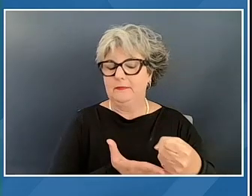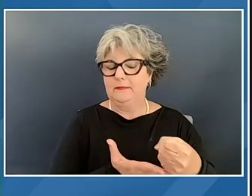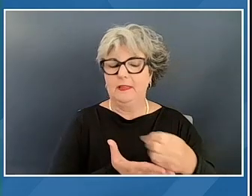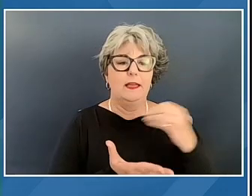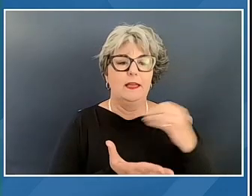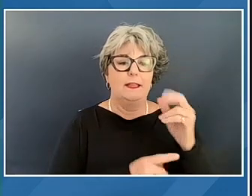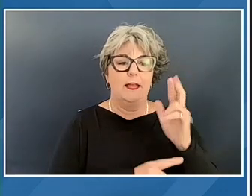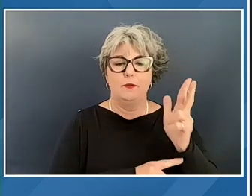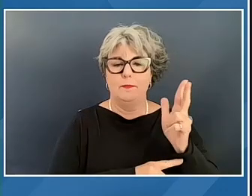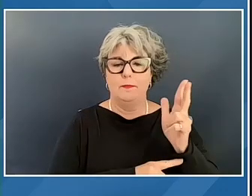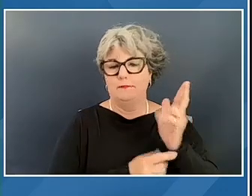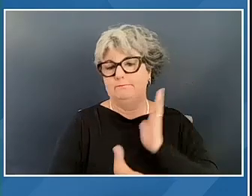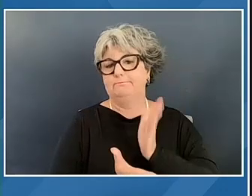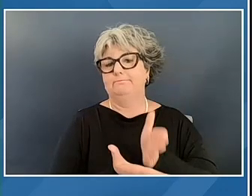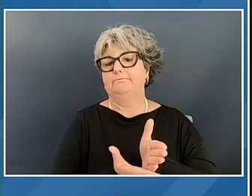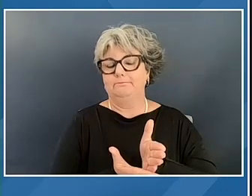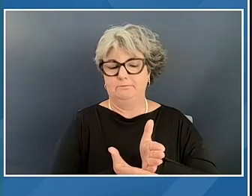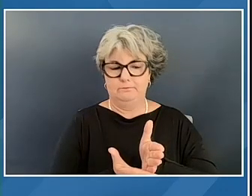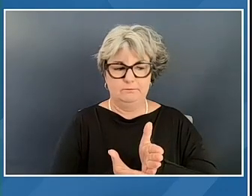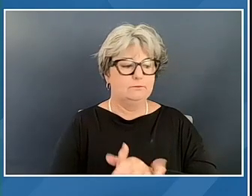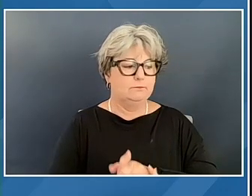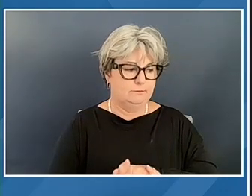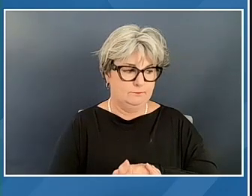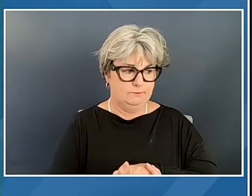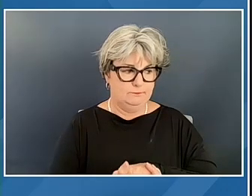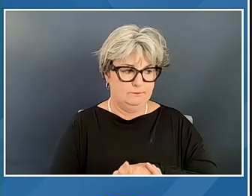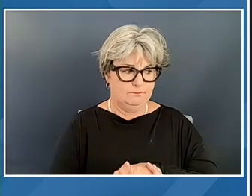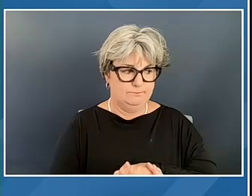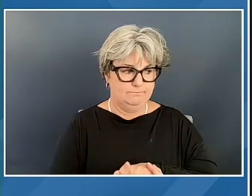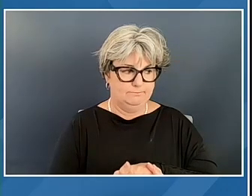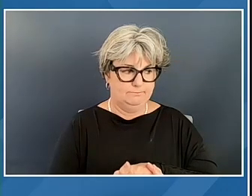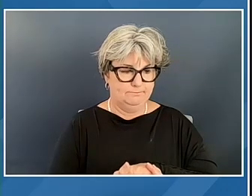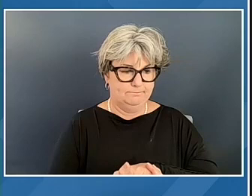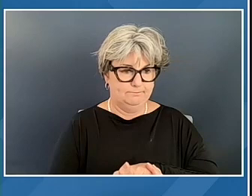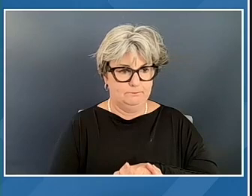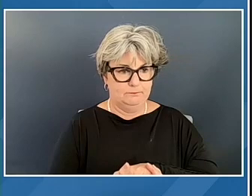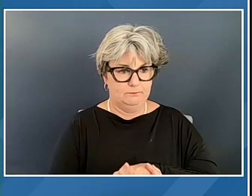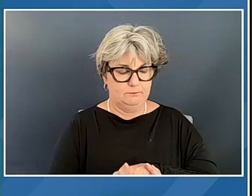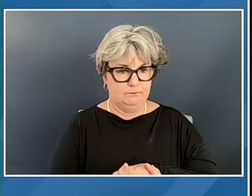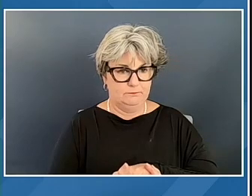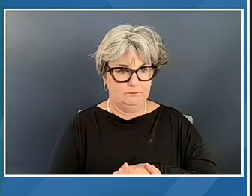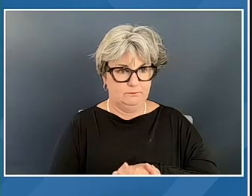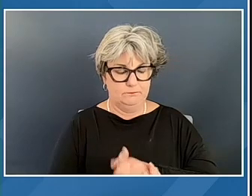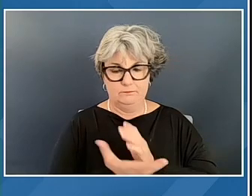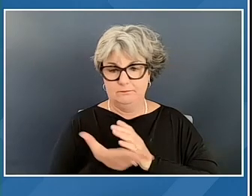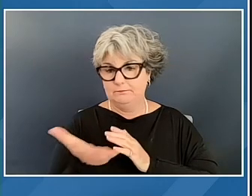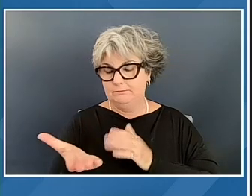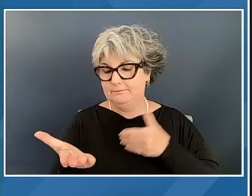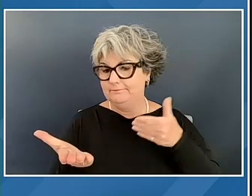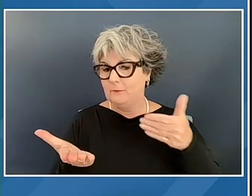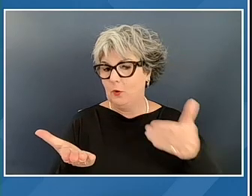receive verbal notice that your time has expired. So with that, please feel free to go ahead and address the committee.